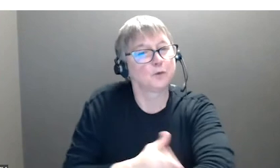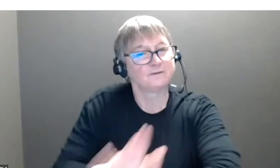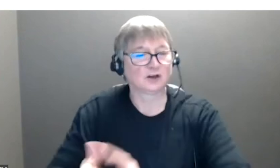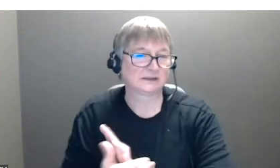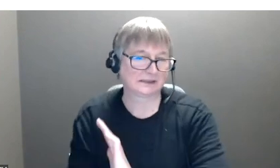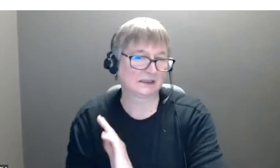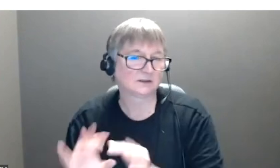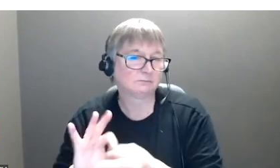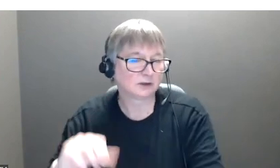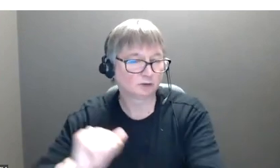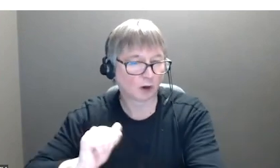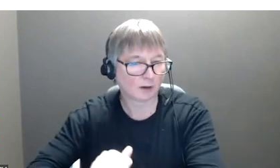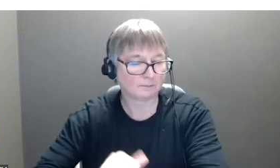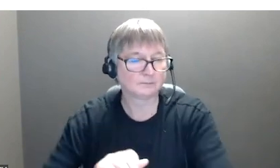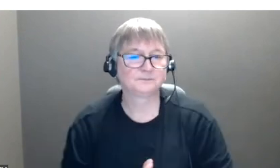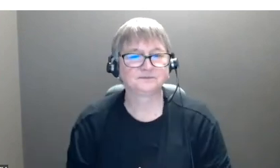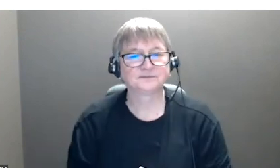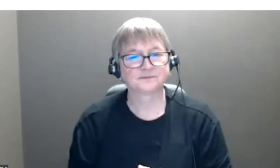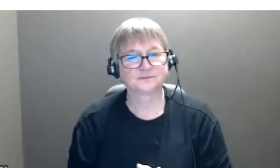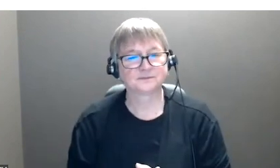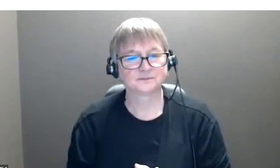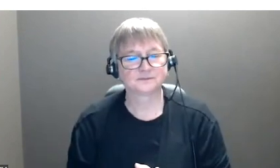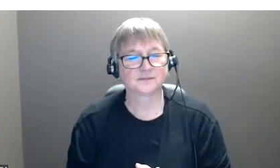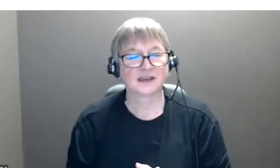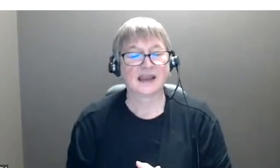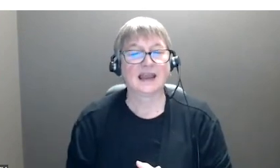From what we know, additional data will be released in the upcoming evaluation in spring